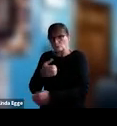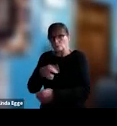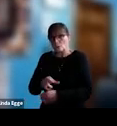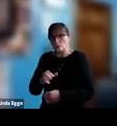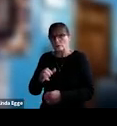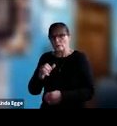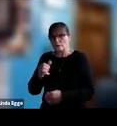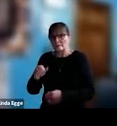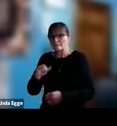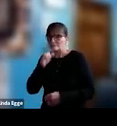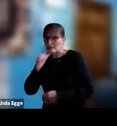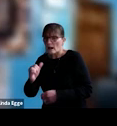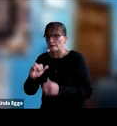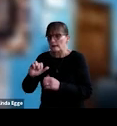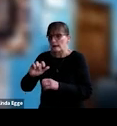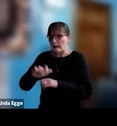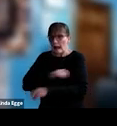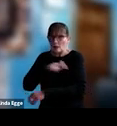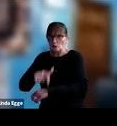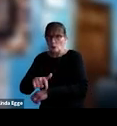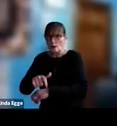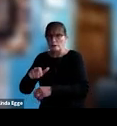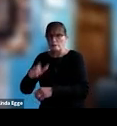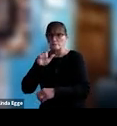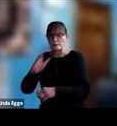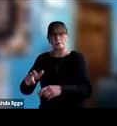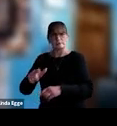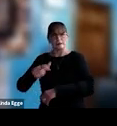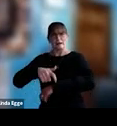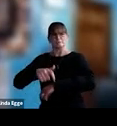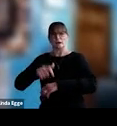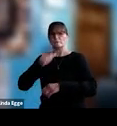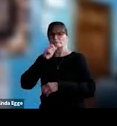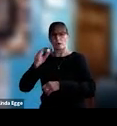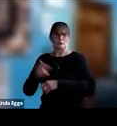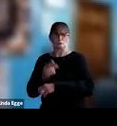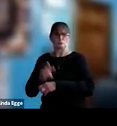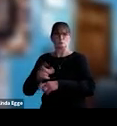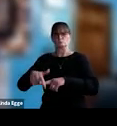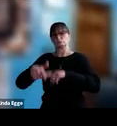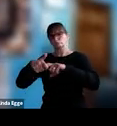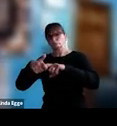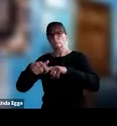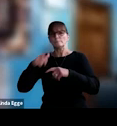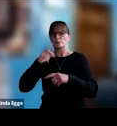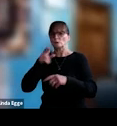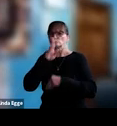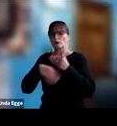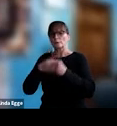how long have they been in a period of non-use? Talk about the role the substance use has